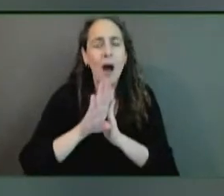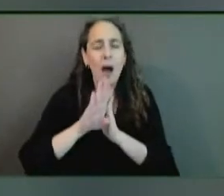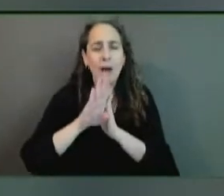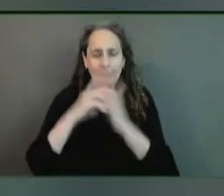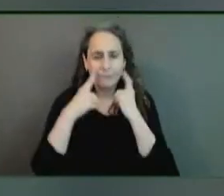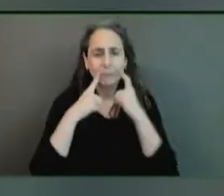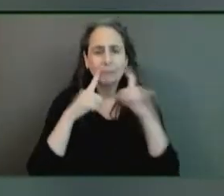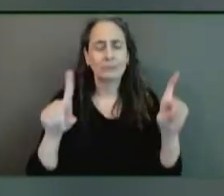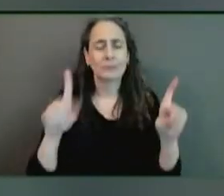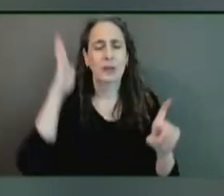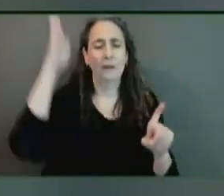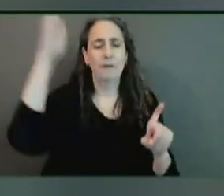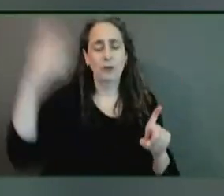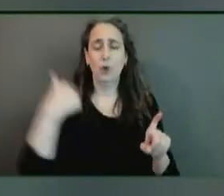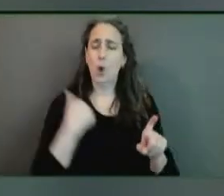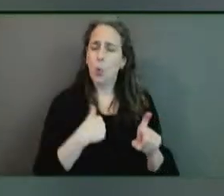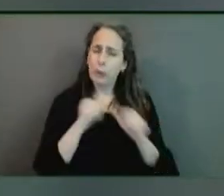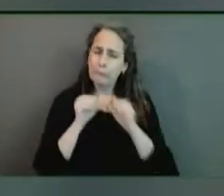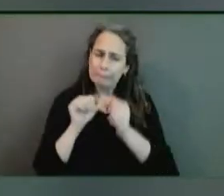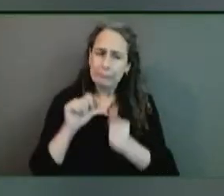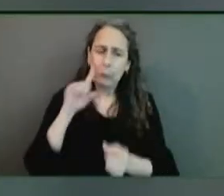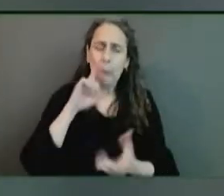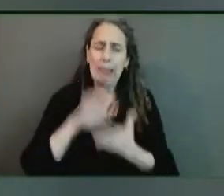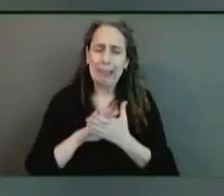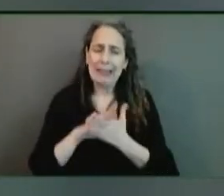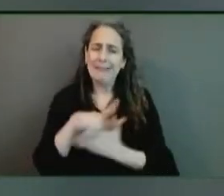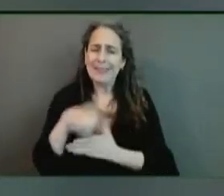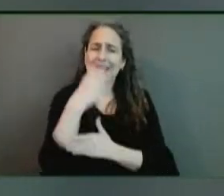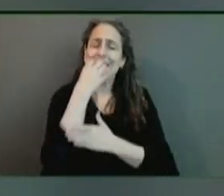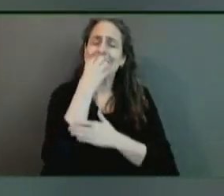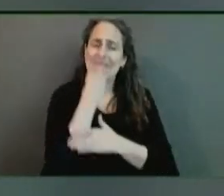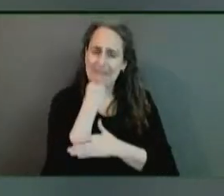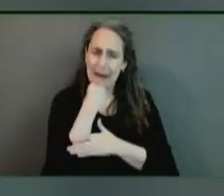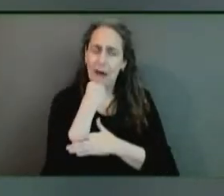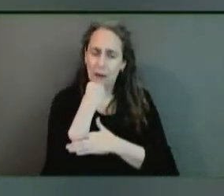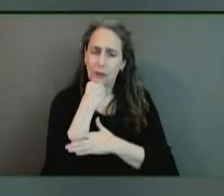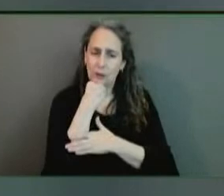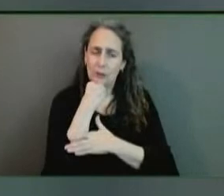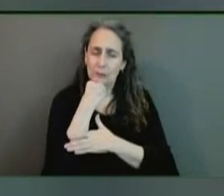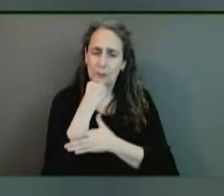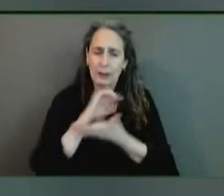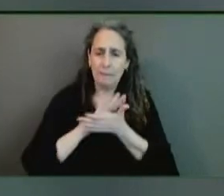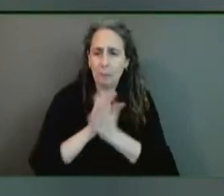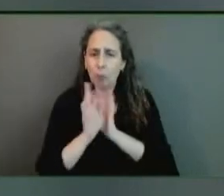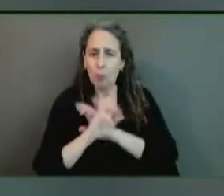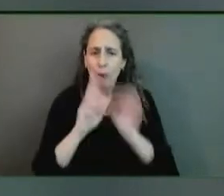they can thrive and prosper in their futures. And we continue